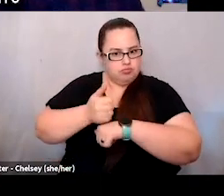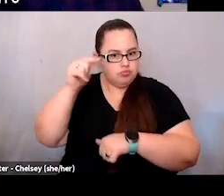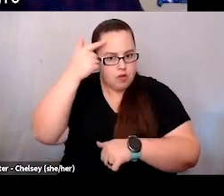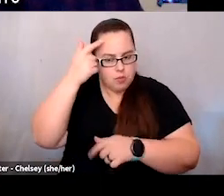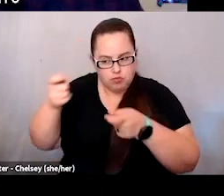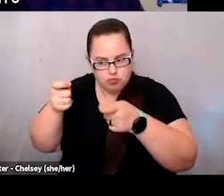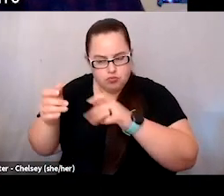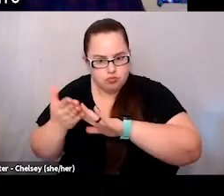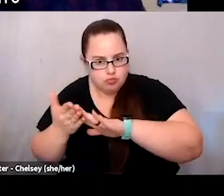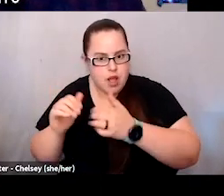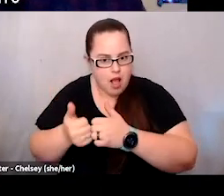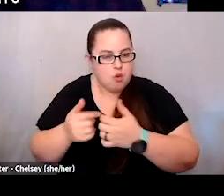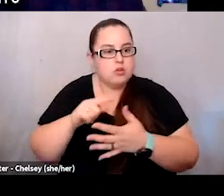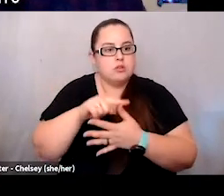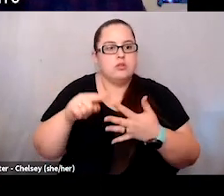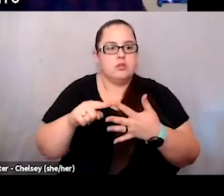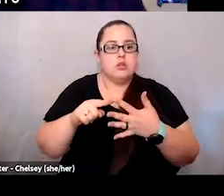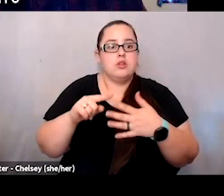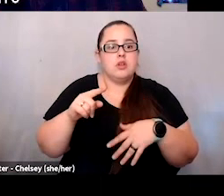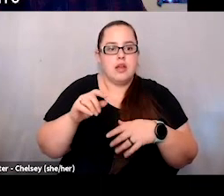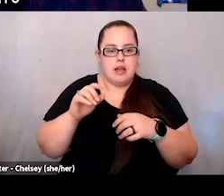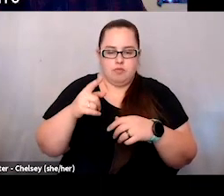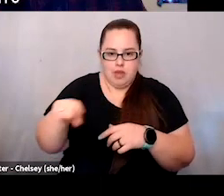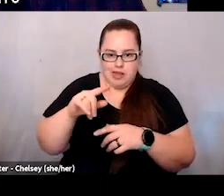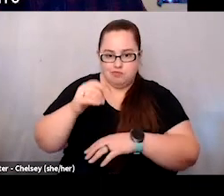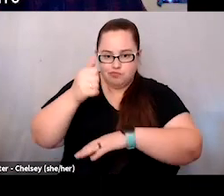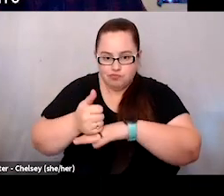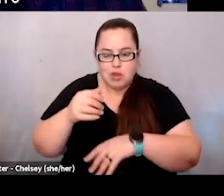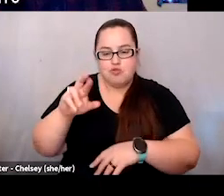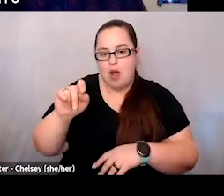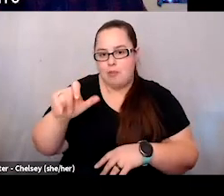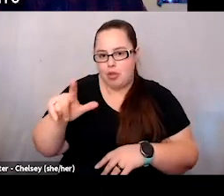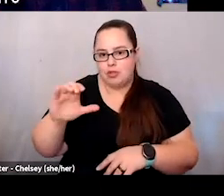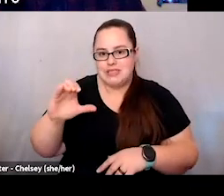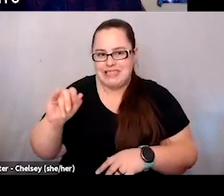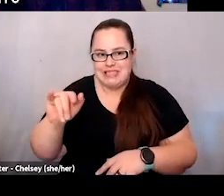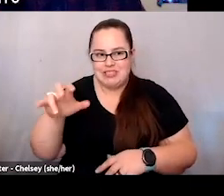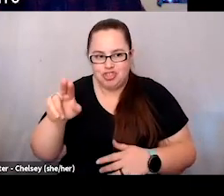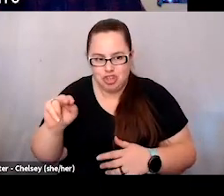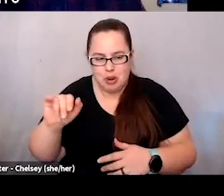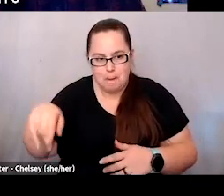federal government cannot force a tribe to give somebody citizenship. They administer